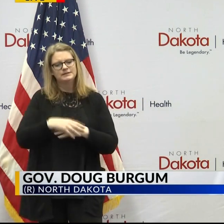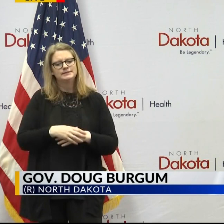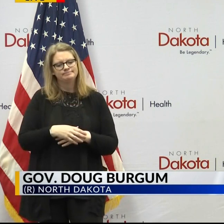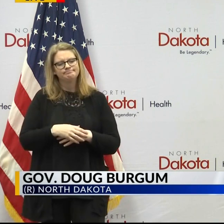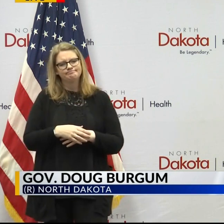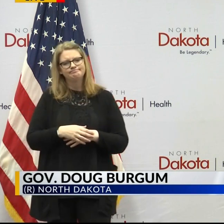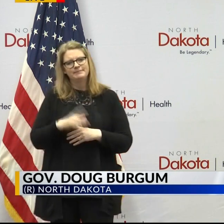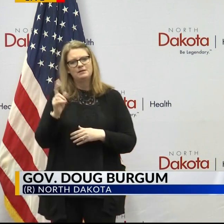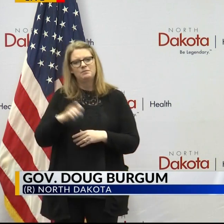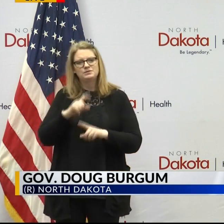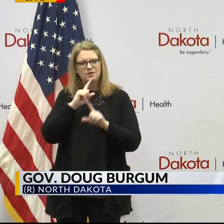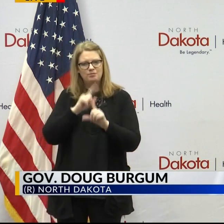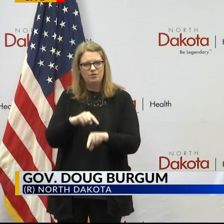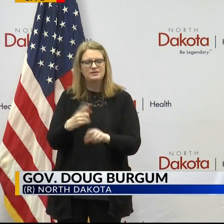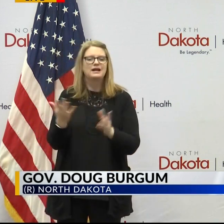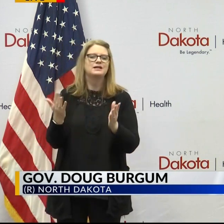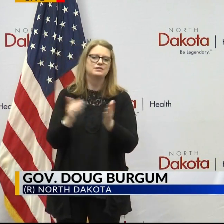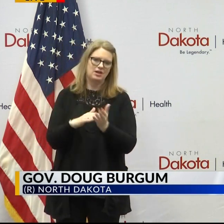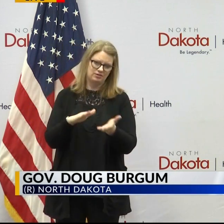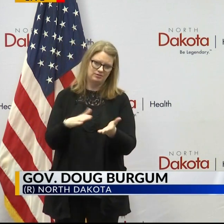MOVES US UP TO SIX, BUT SADLY,